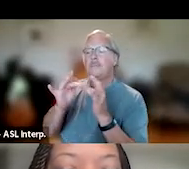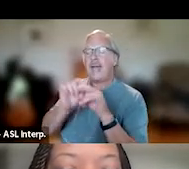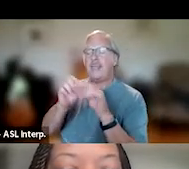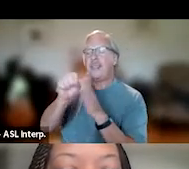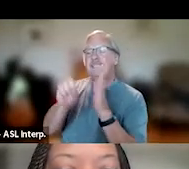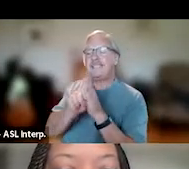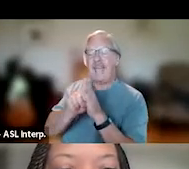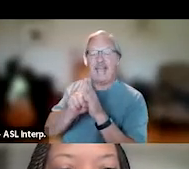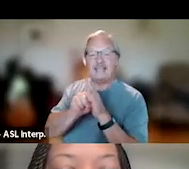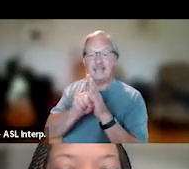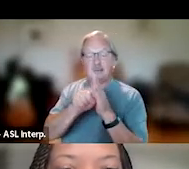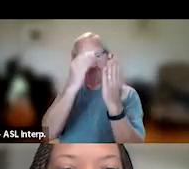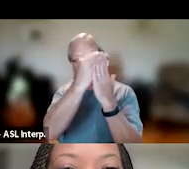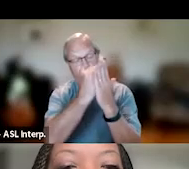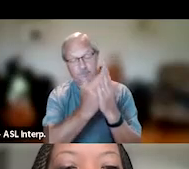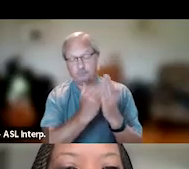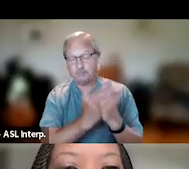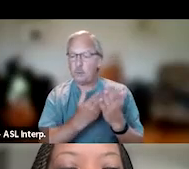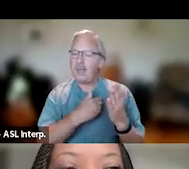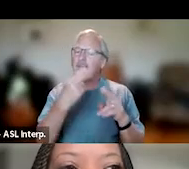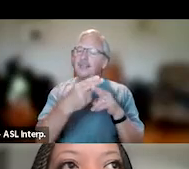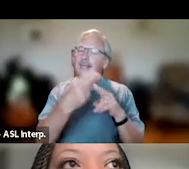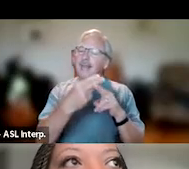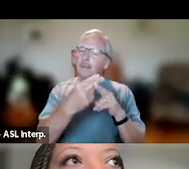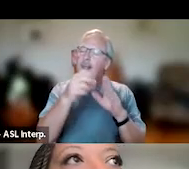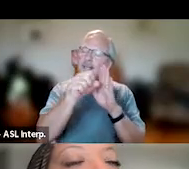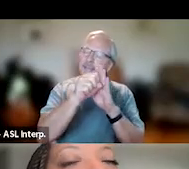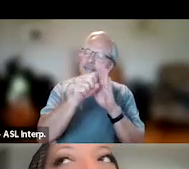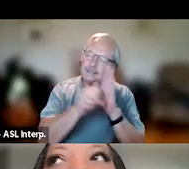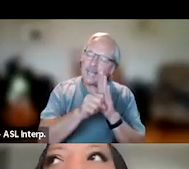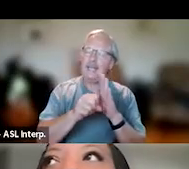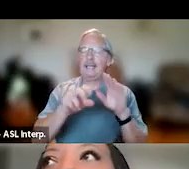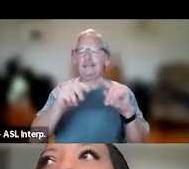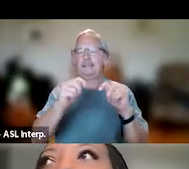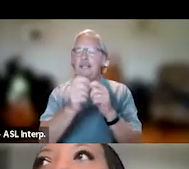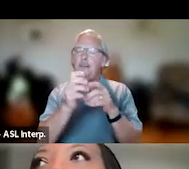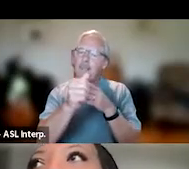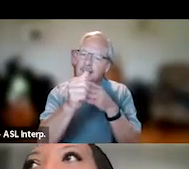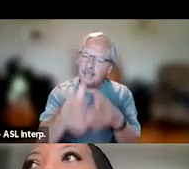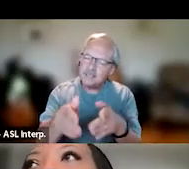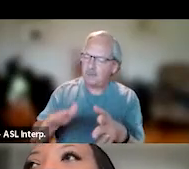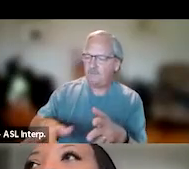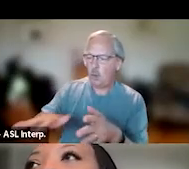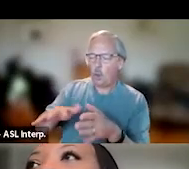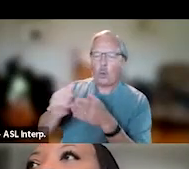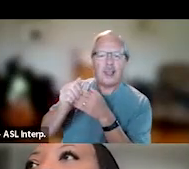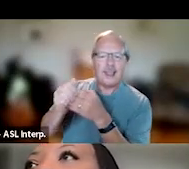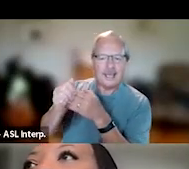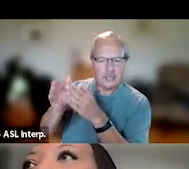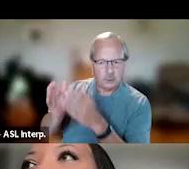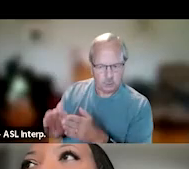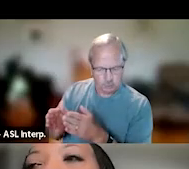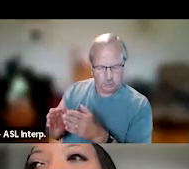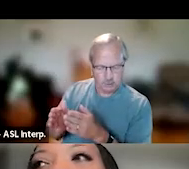you've got the names of your state team leads, you've got the names of your local leads. We want you to keep in contact with each other.